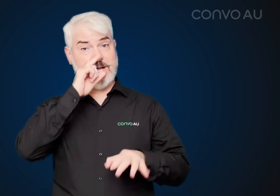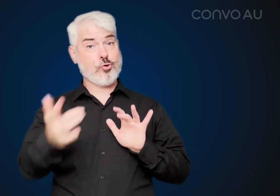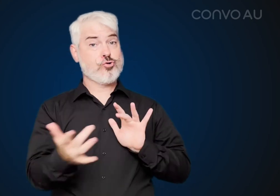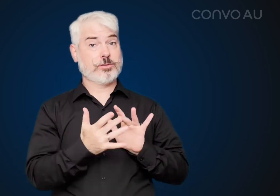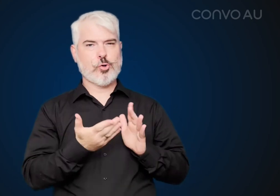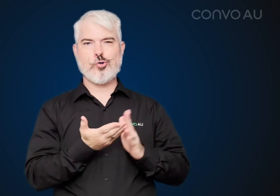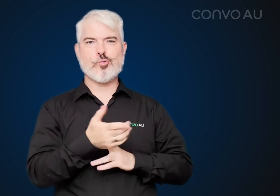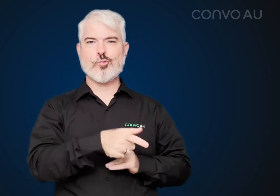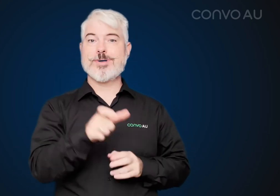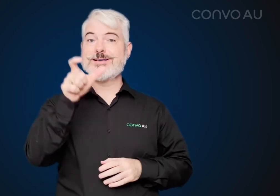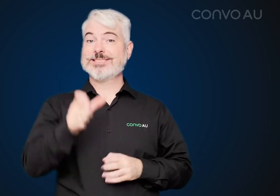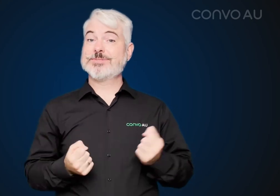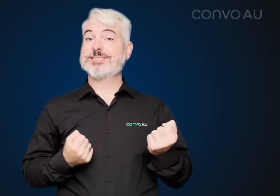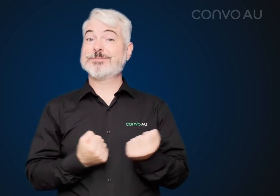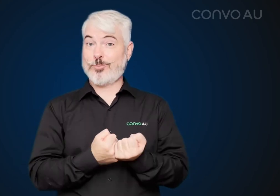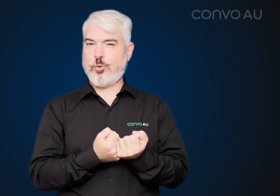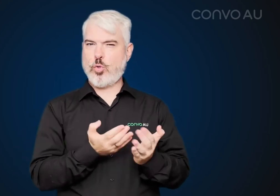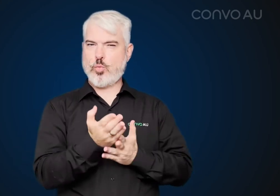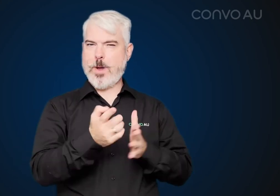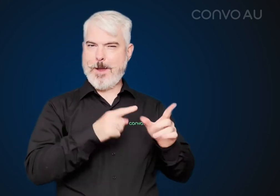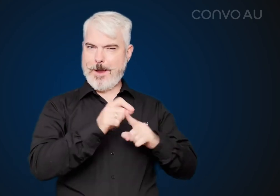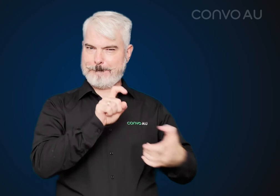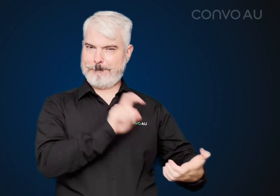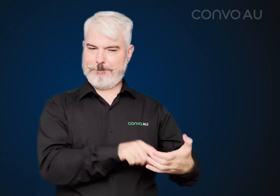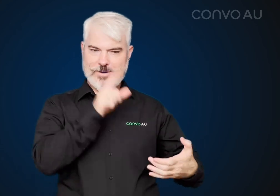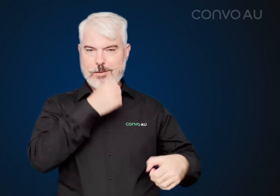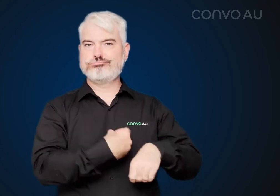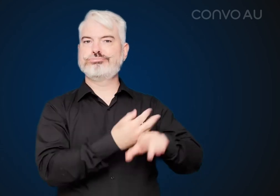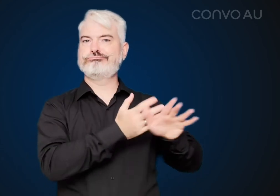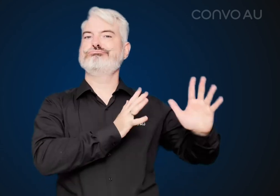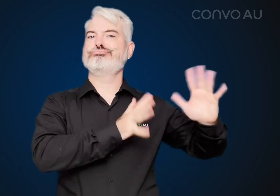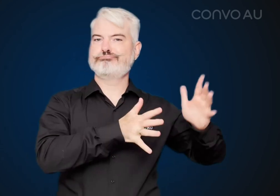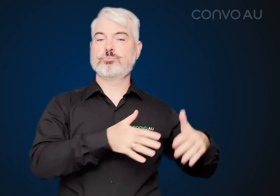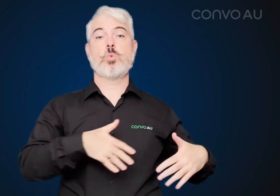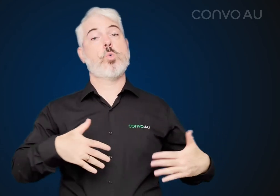just contact us through Customer Support in the Convo Australia app